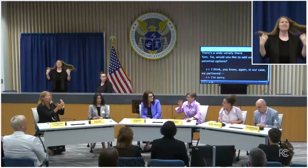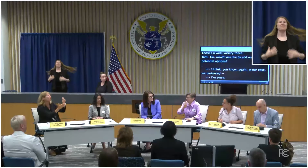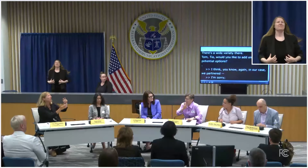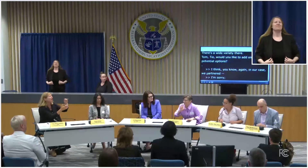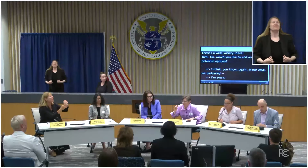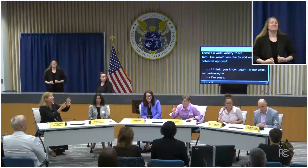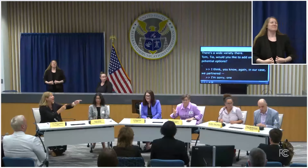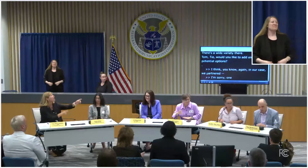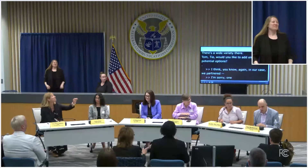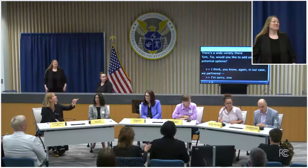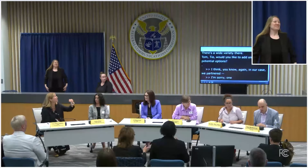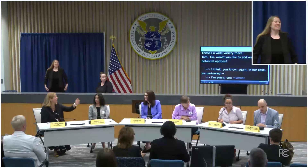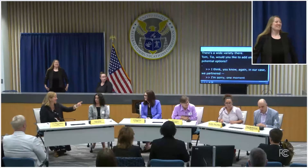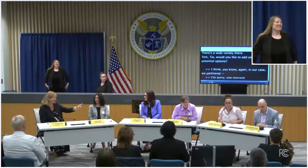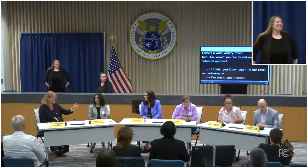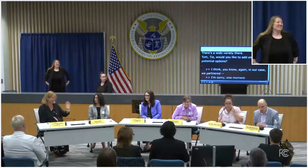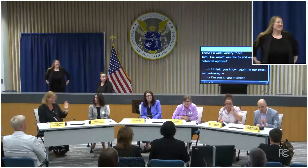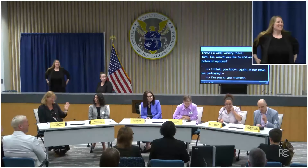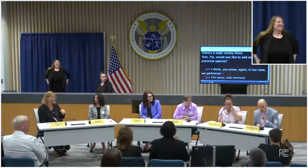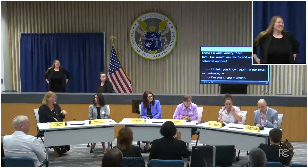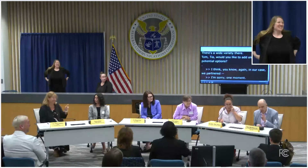I THINK, YOU KNOW, AGAIN, IN OUR CASE, WE